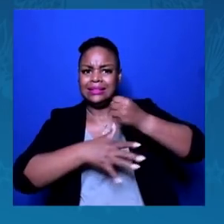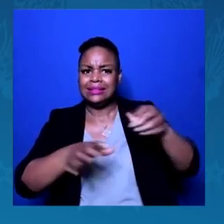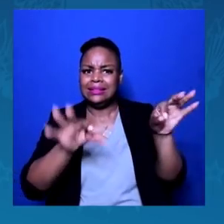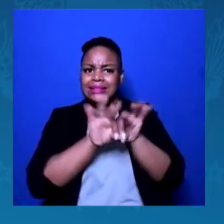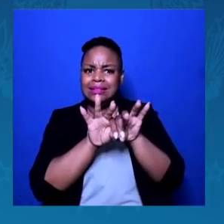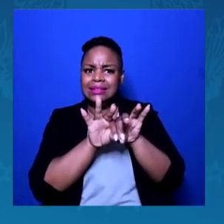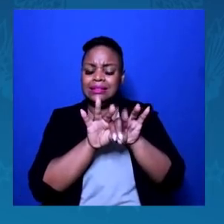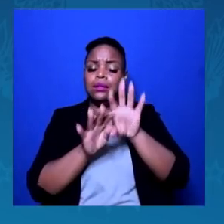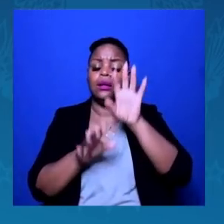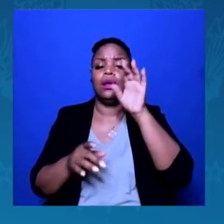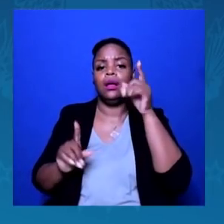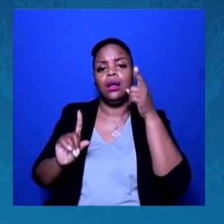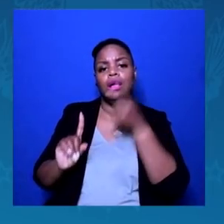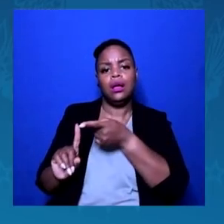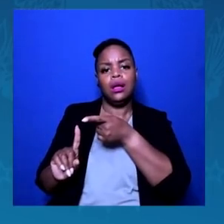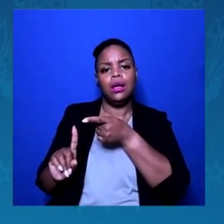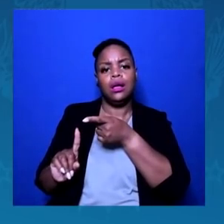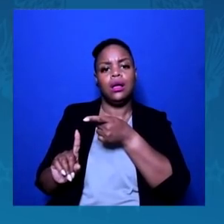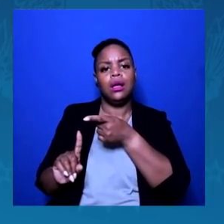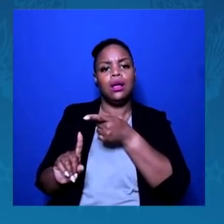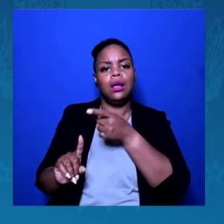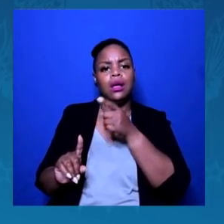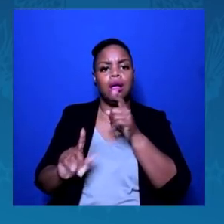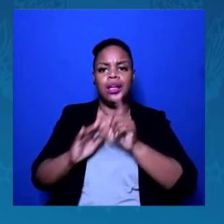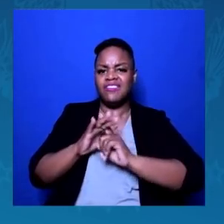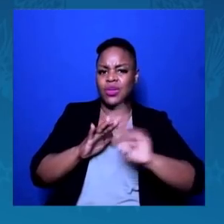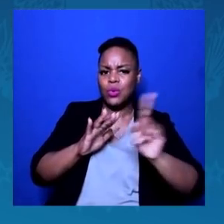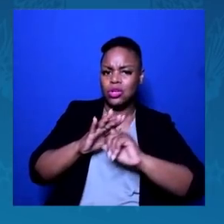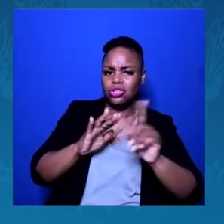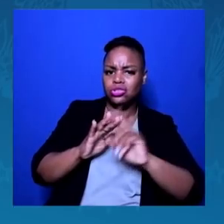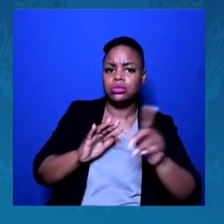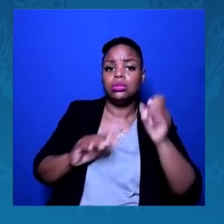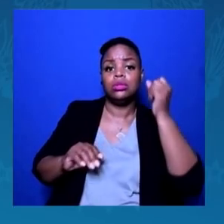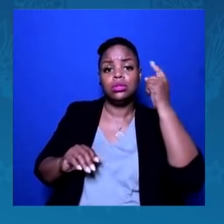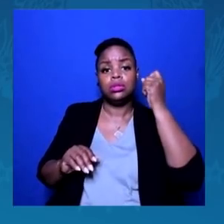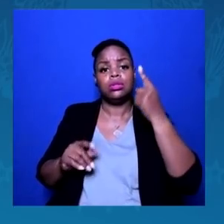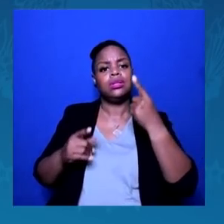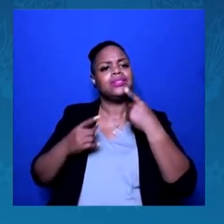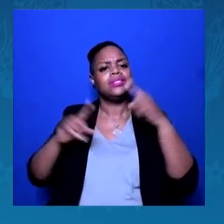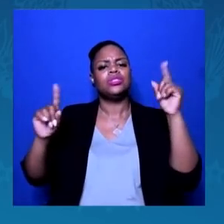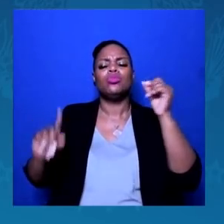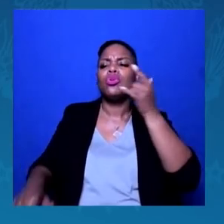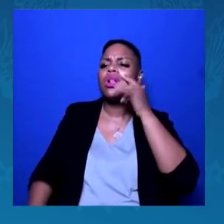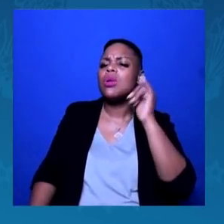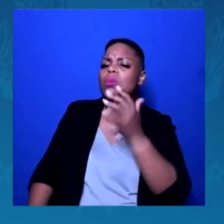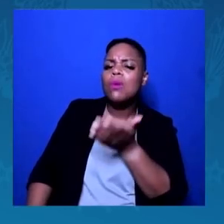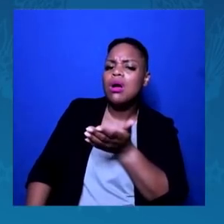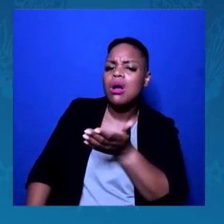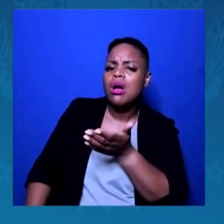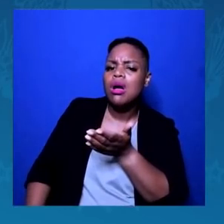I mean, what does the completion of that mission look like? Is it a matter of simply evacuating all Americans?